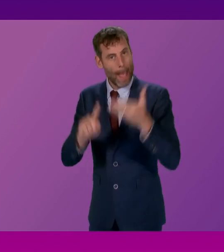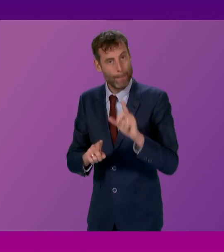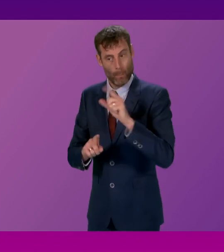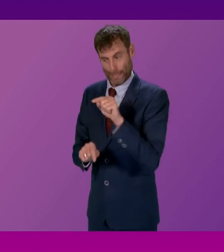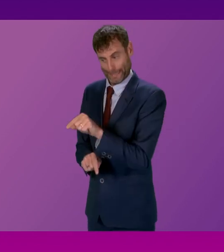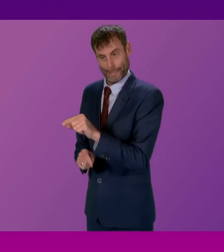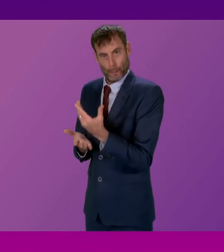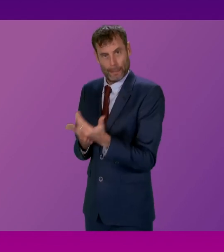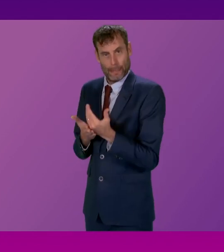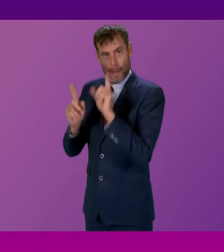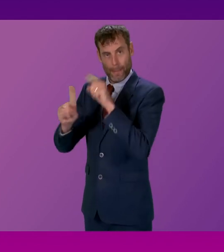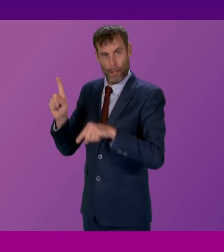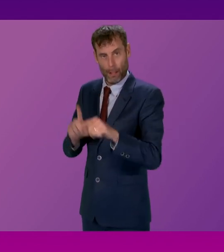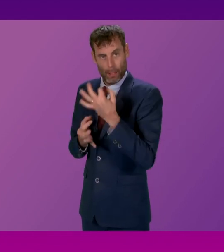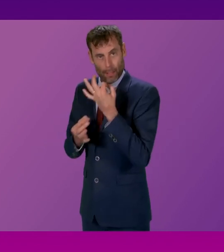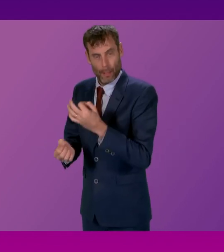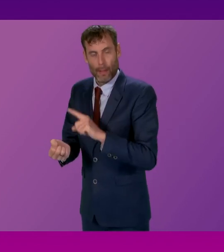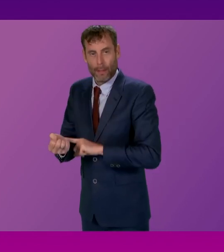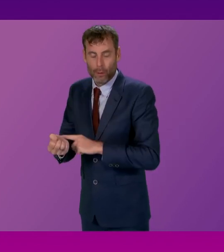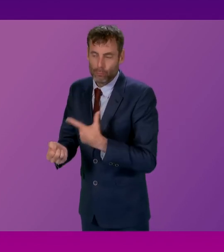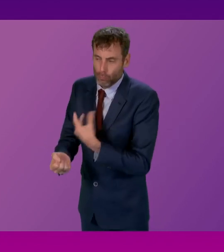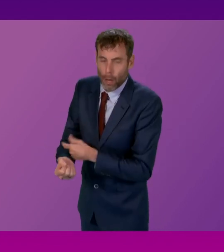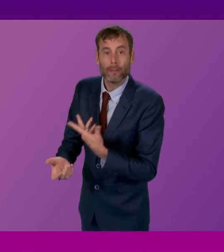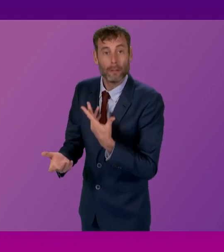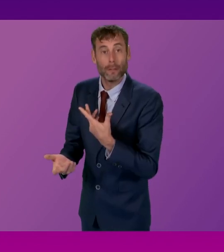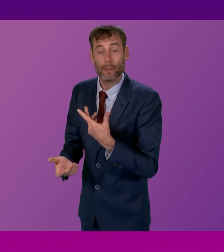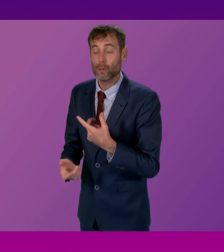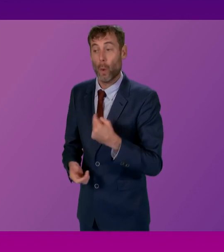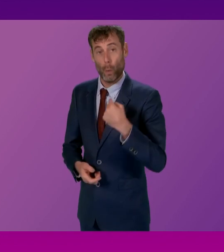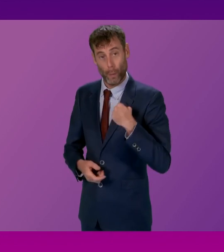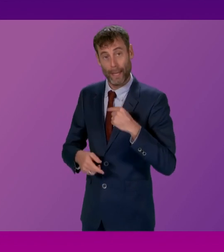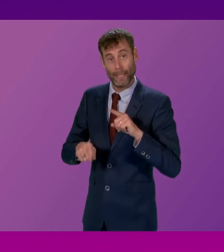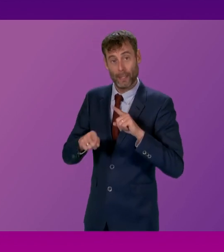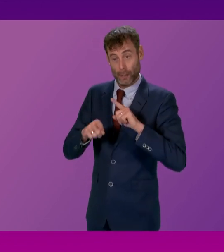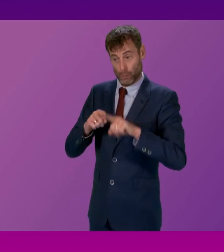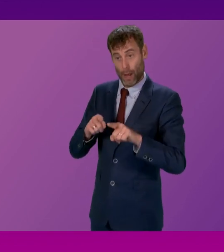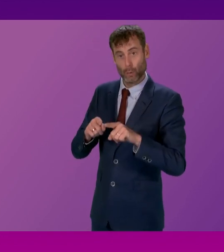We have already invested more than £3 million in widening access to naloxone, including